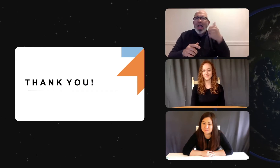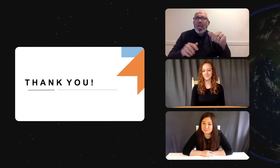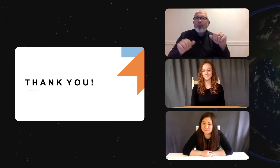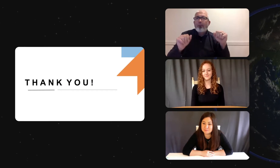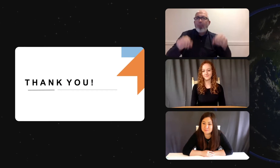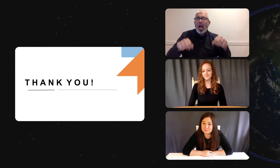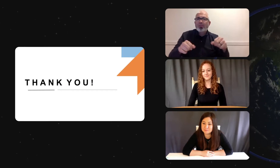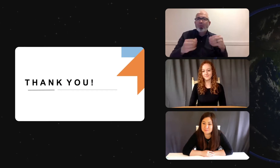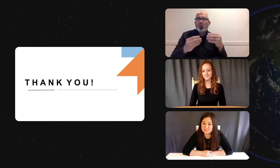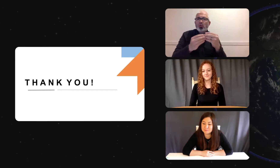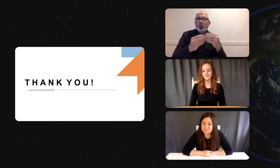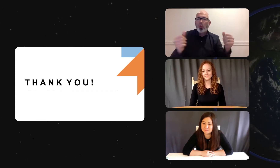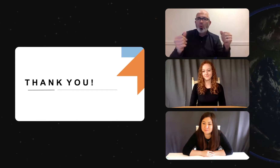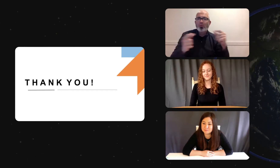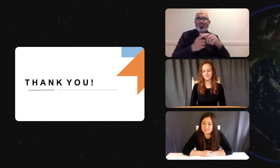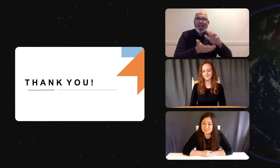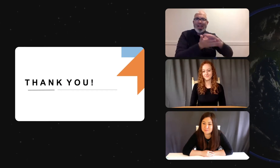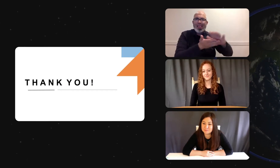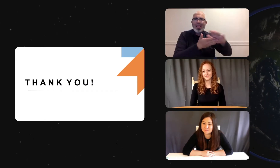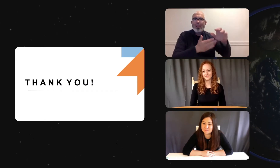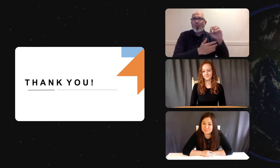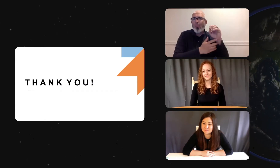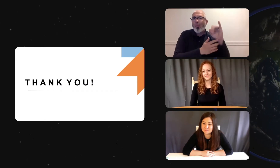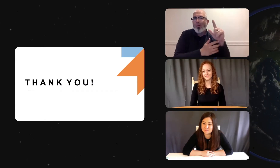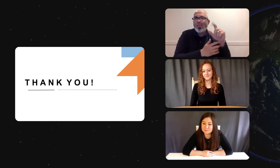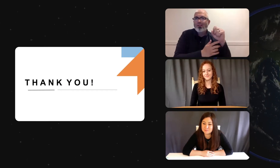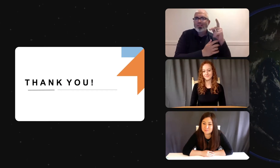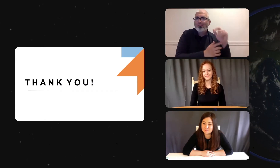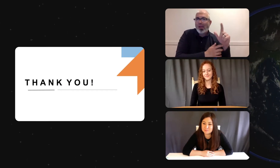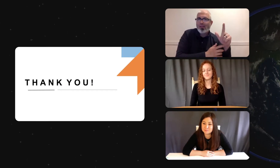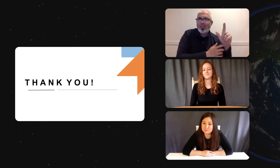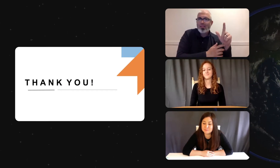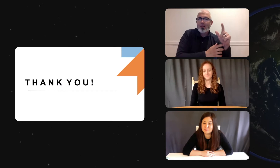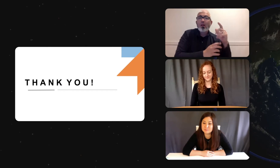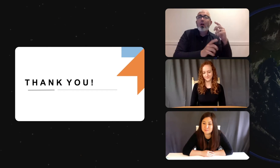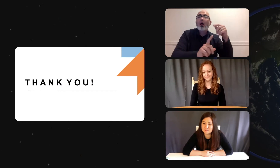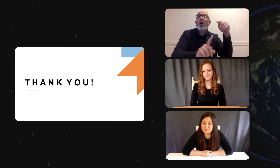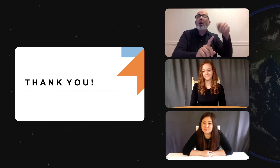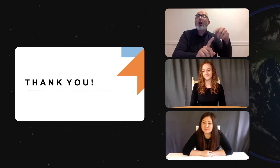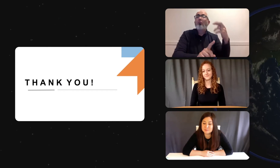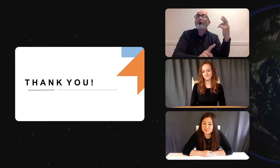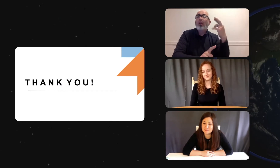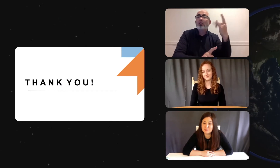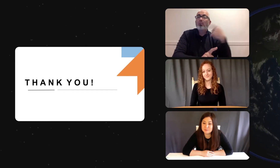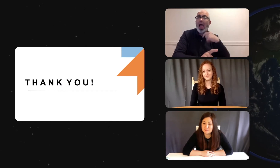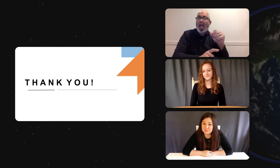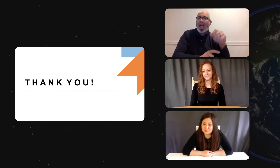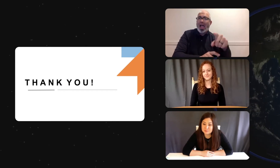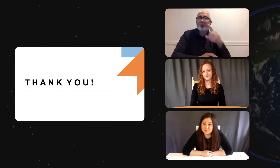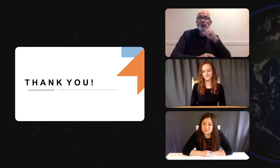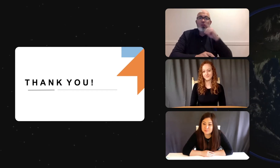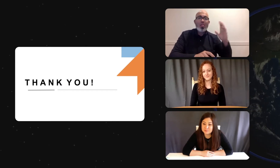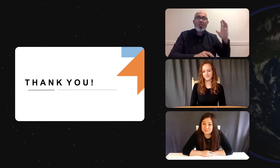Are there any possible solutions to cleaning up oil spills?